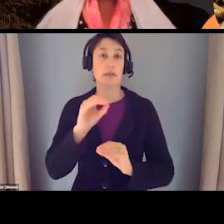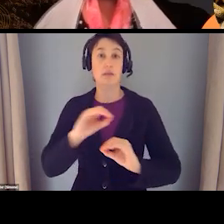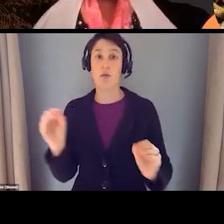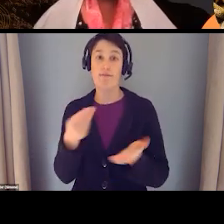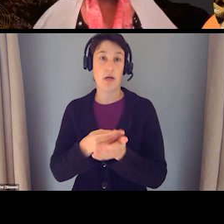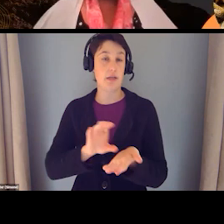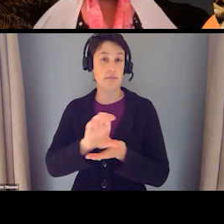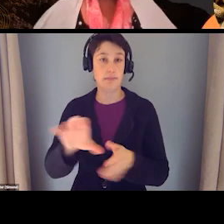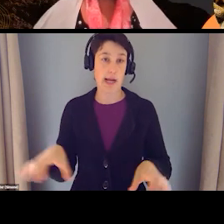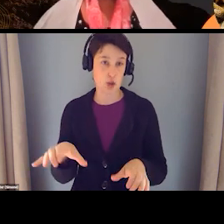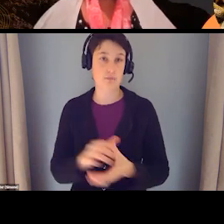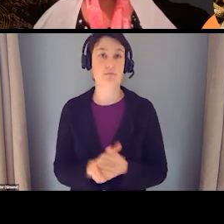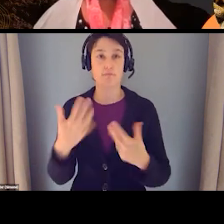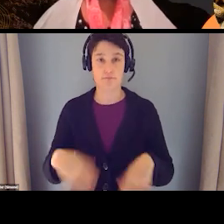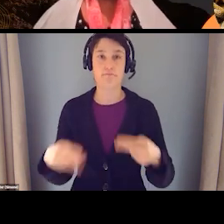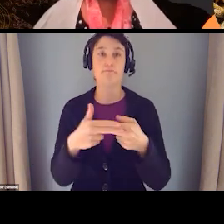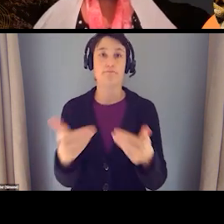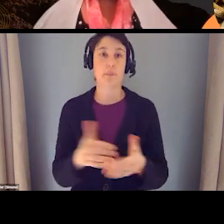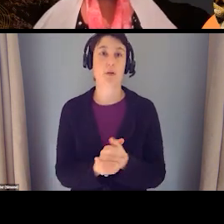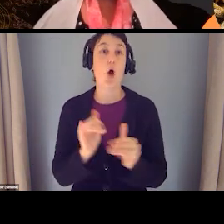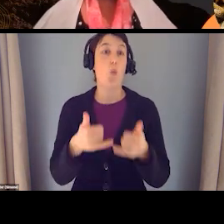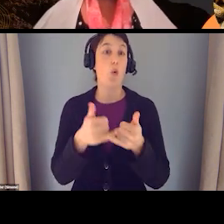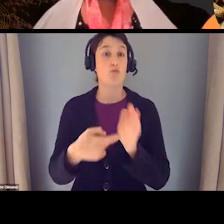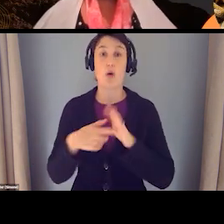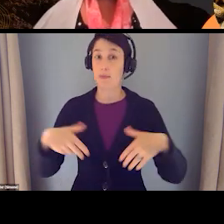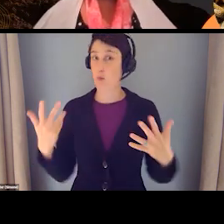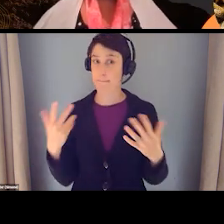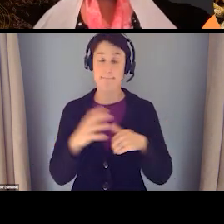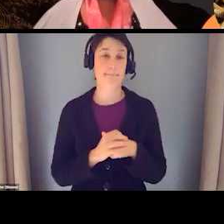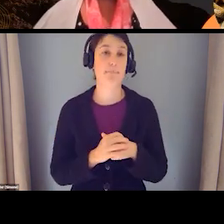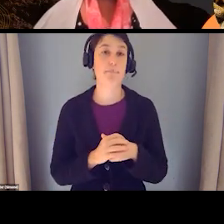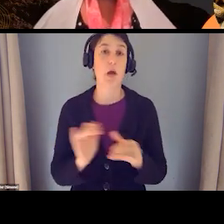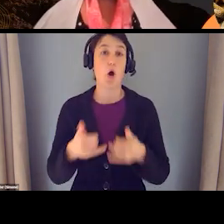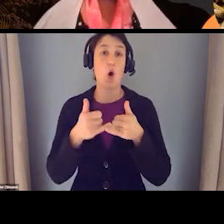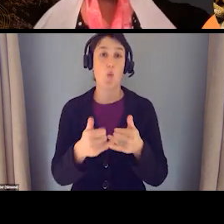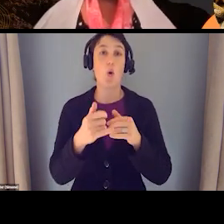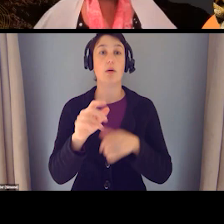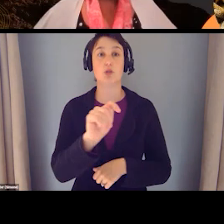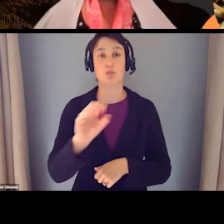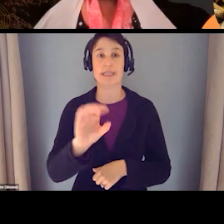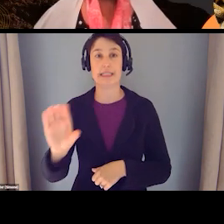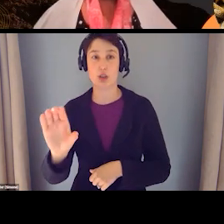Award requirements; award terms and conditions. Terms and conditions are identified in the award notice.